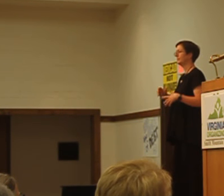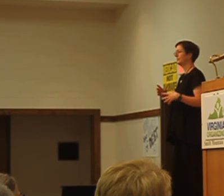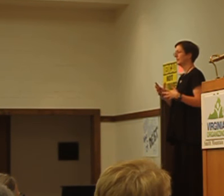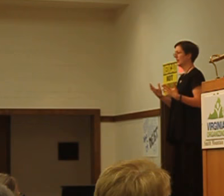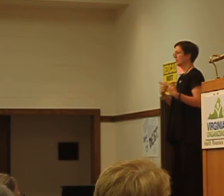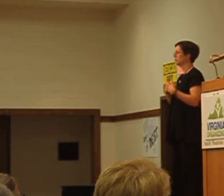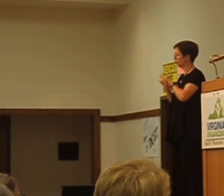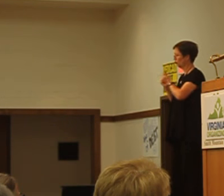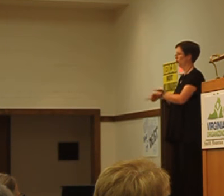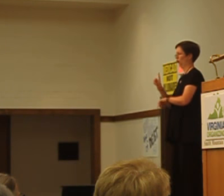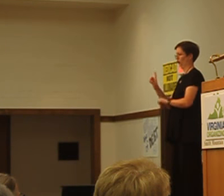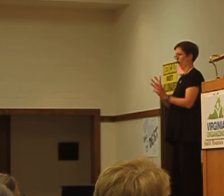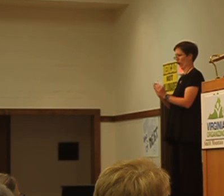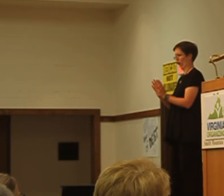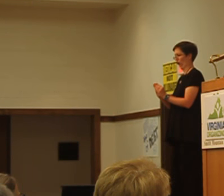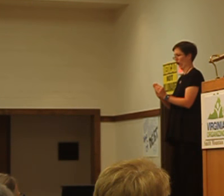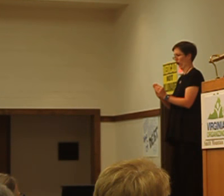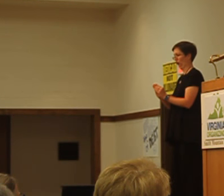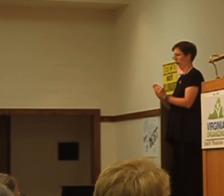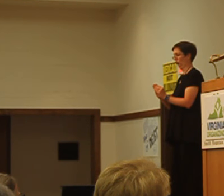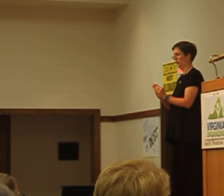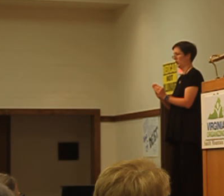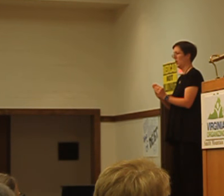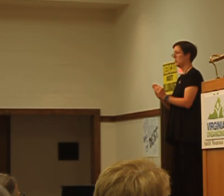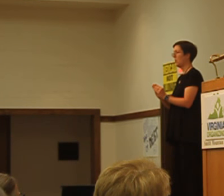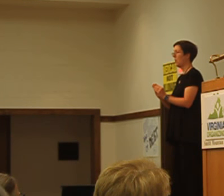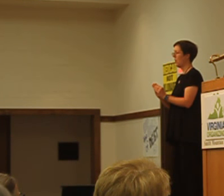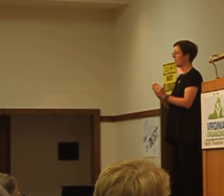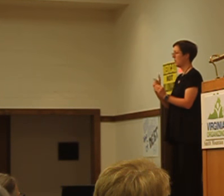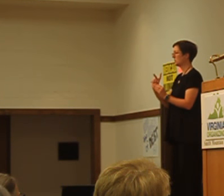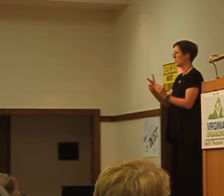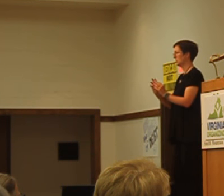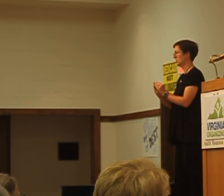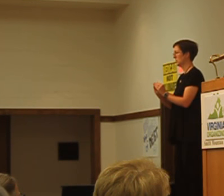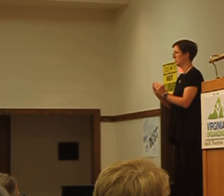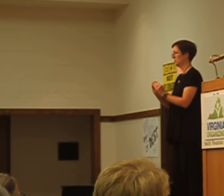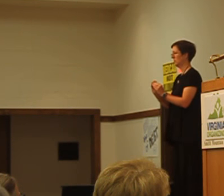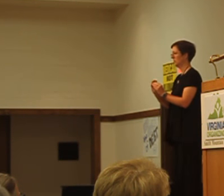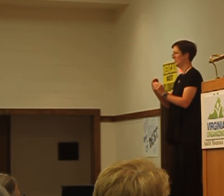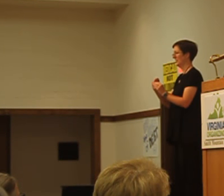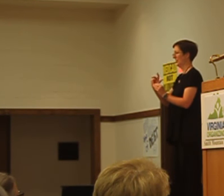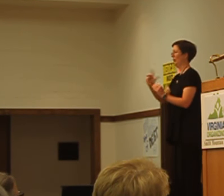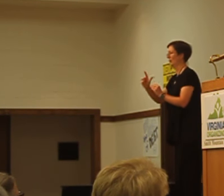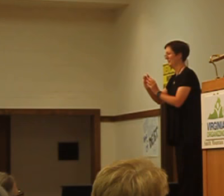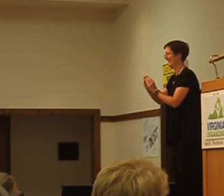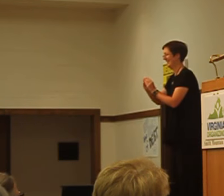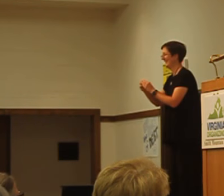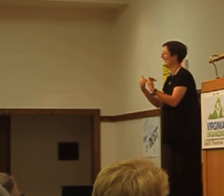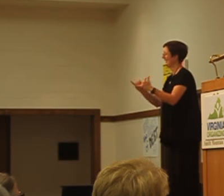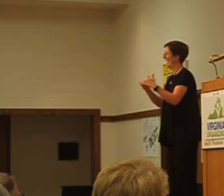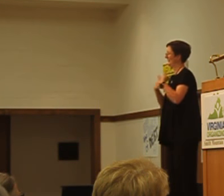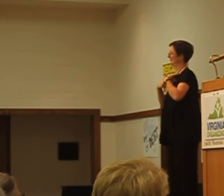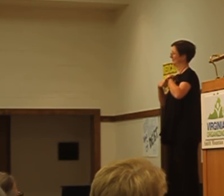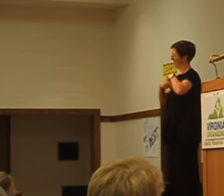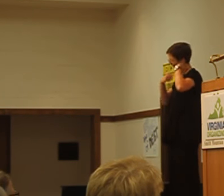I went to one meeting, and one meeting turned into another meeting, and another meeting, and here I am three years later, still with Virginia Organizing.